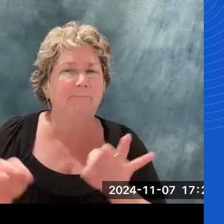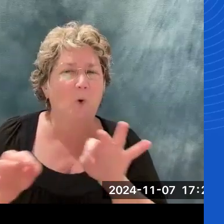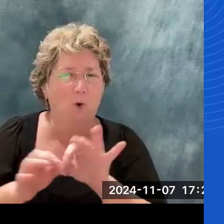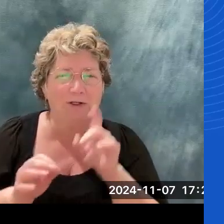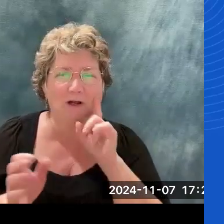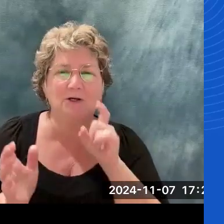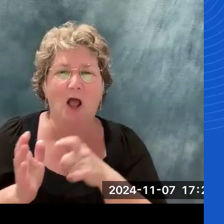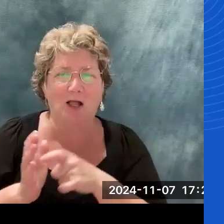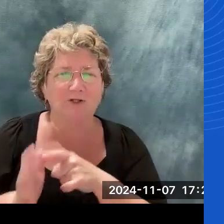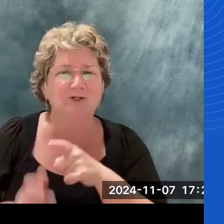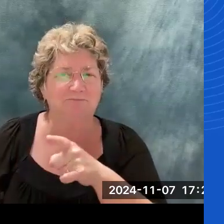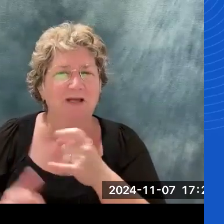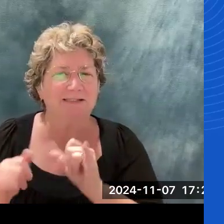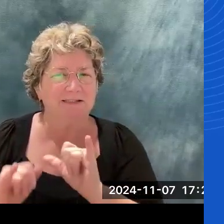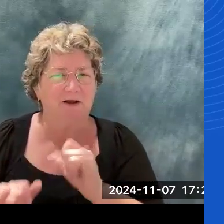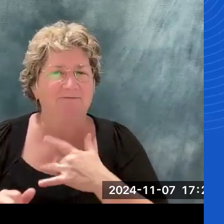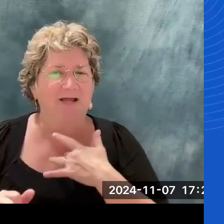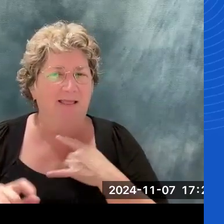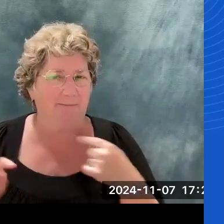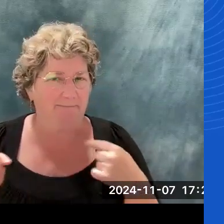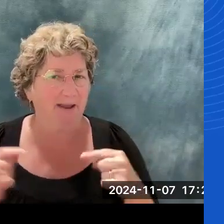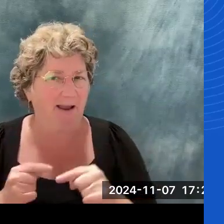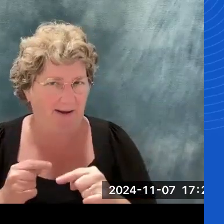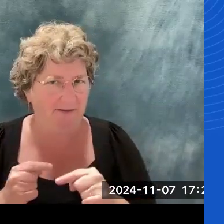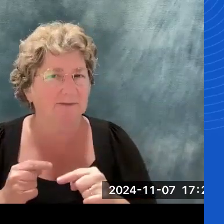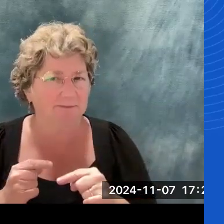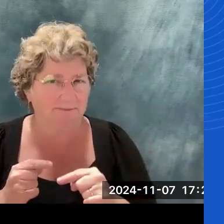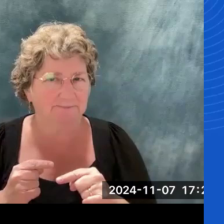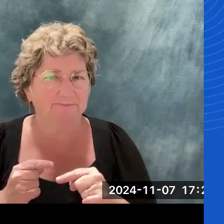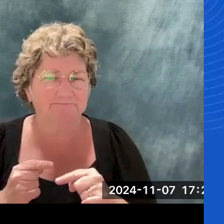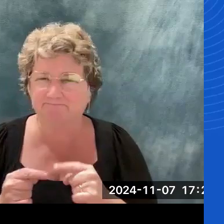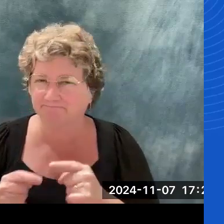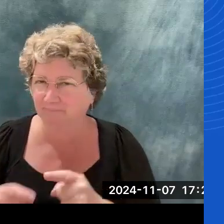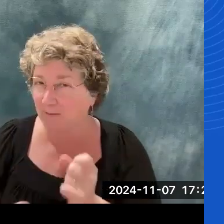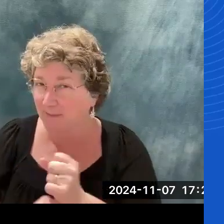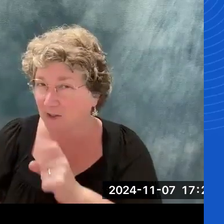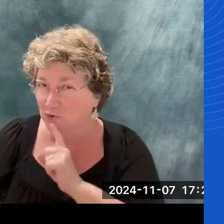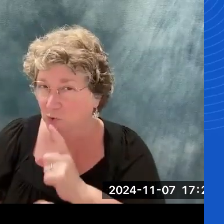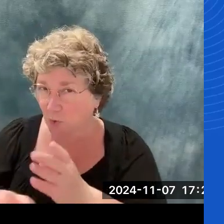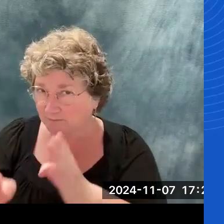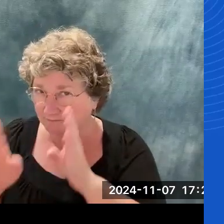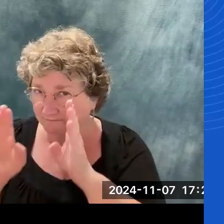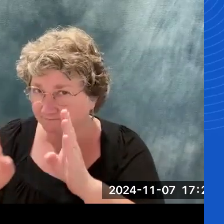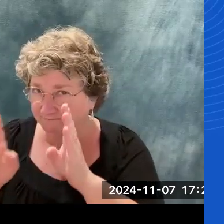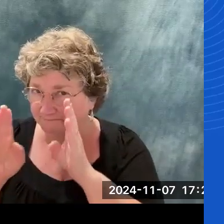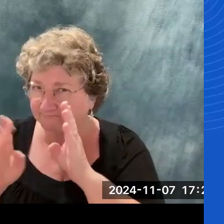And so making sure that you're listening to that and trying to get to the point of what might be causing that.